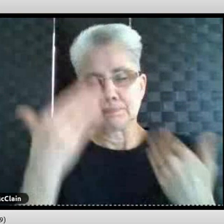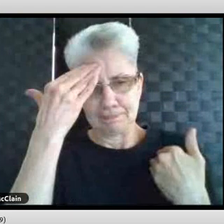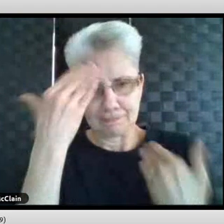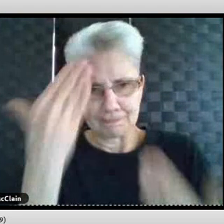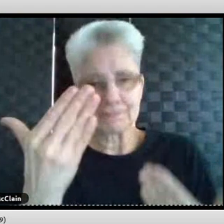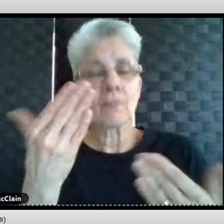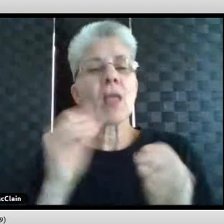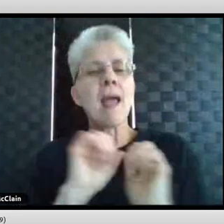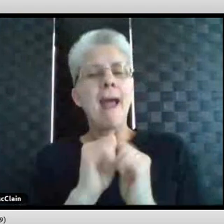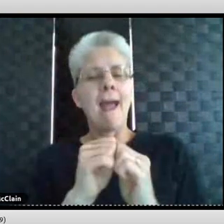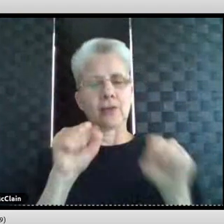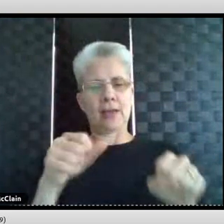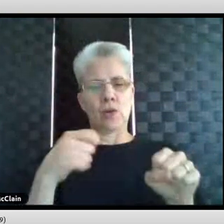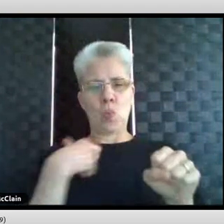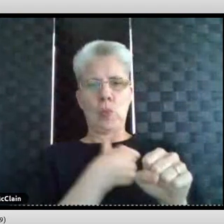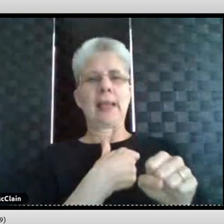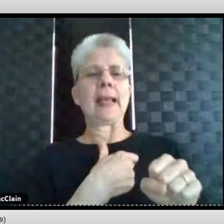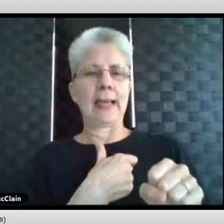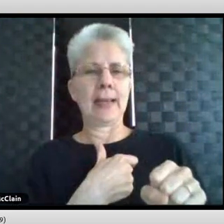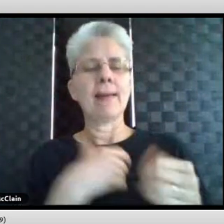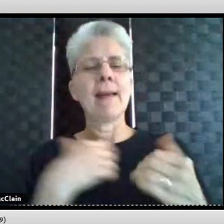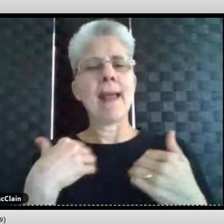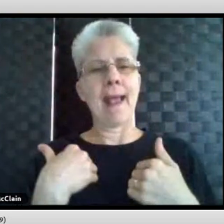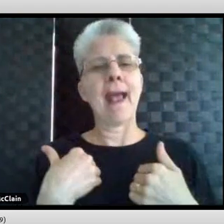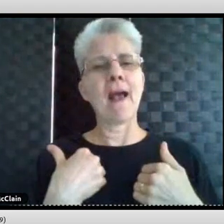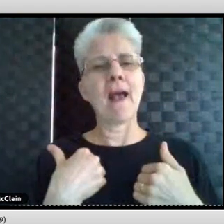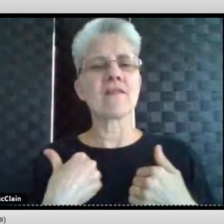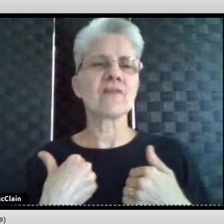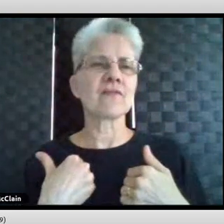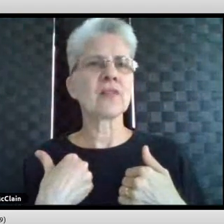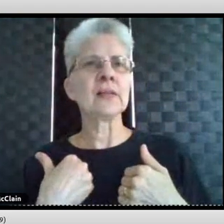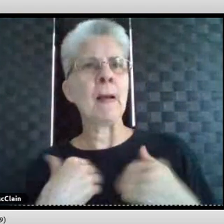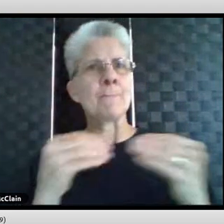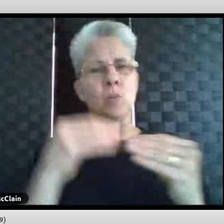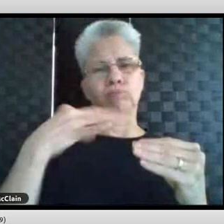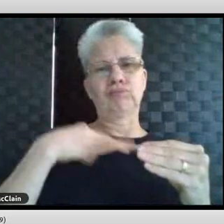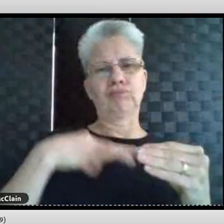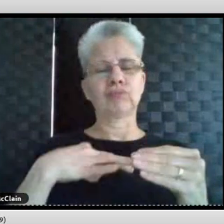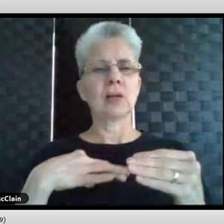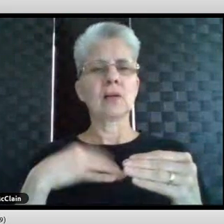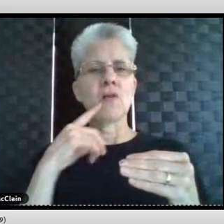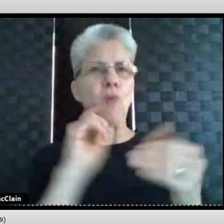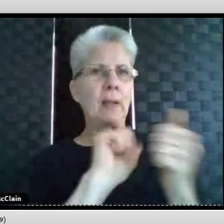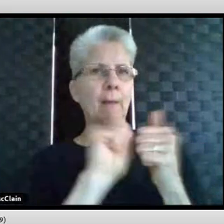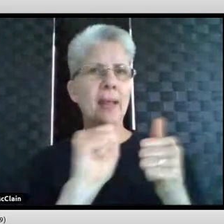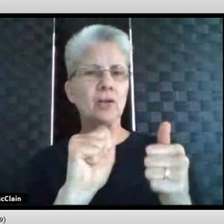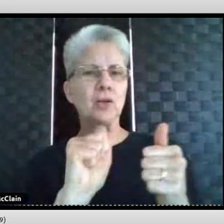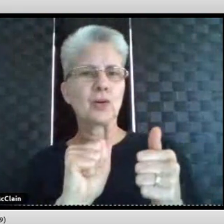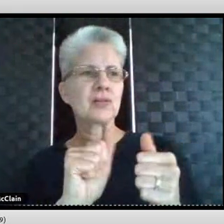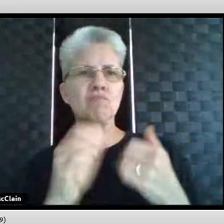How can we have a leg up on all of those competitors, whether it's Amazon online